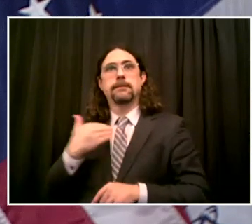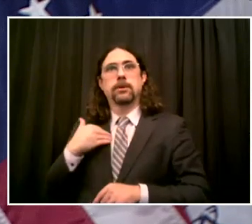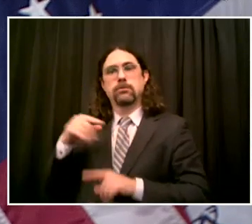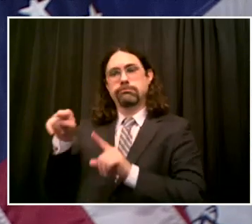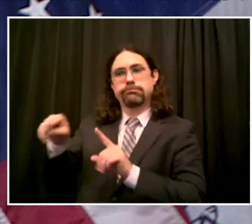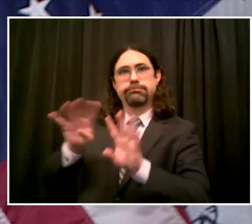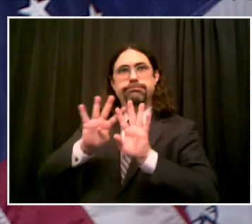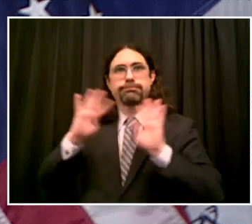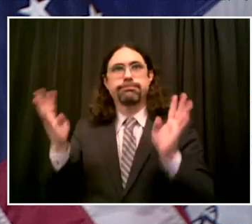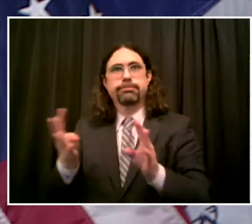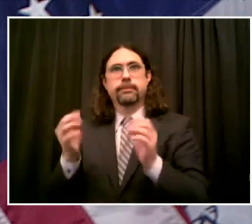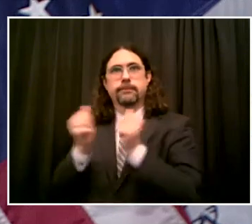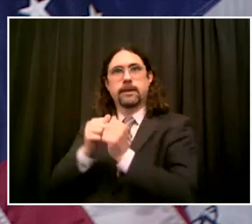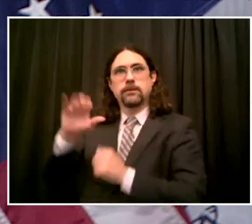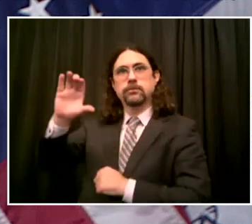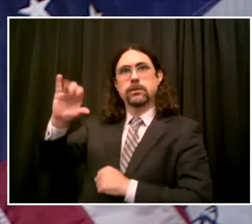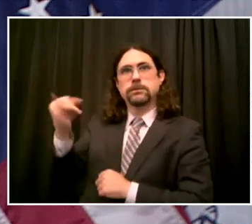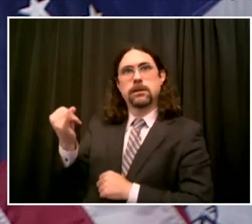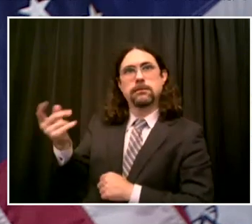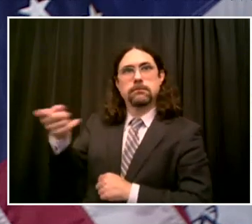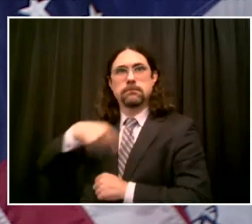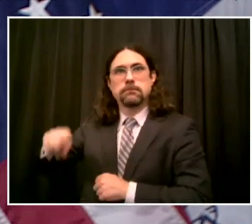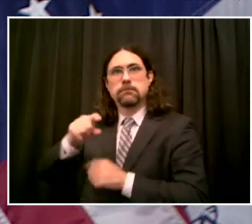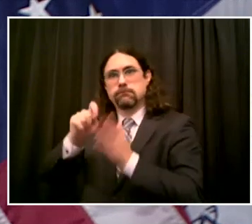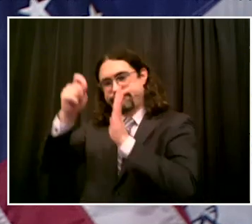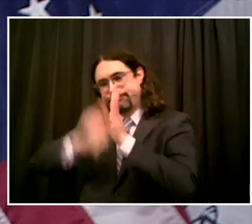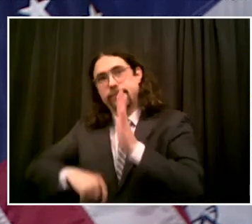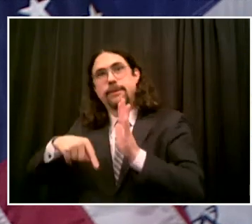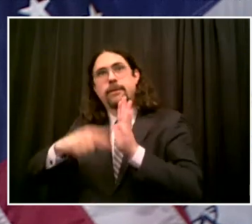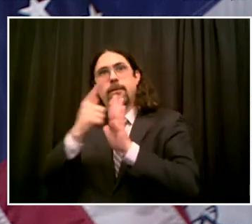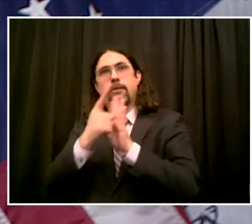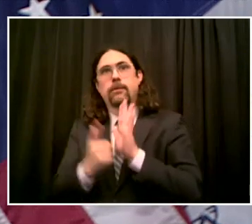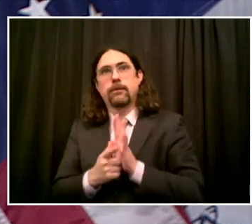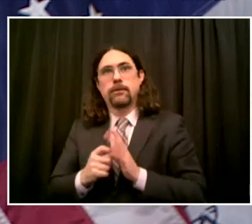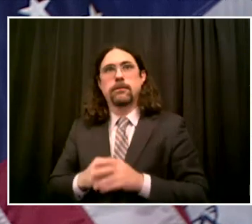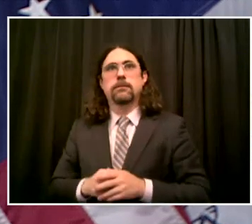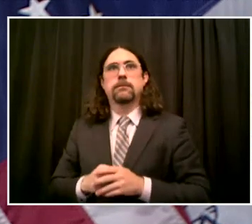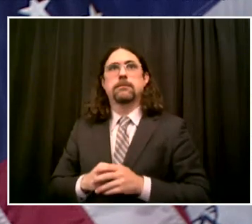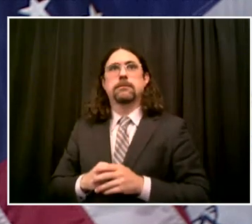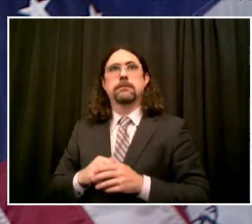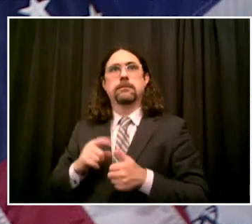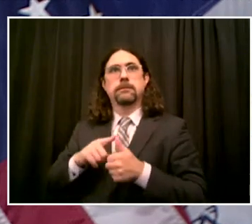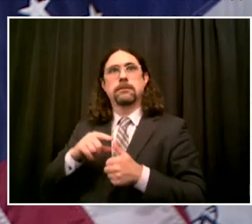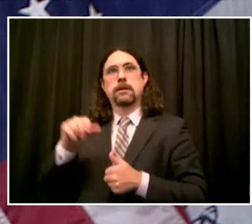COUNCIL MEMBERS WHO INTRODUCED GILESLATION FOR ODTA'SY HEARING.